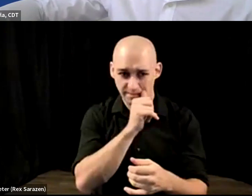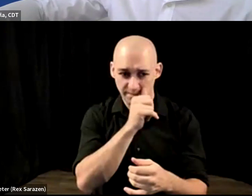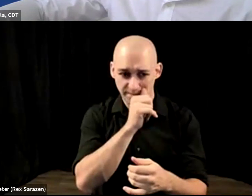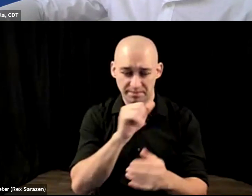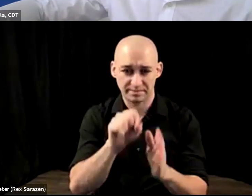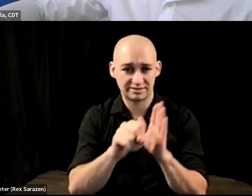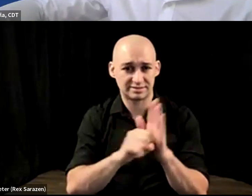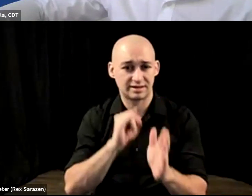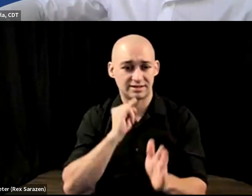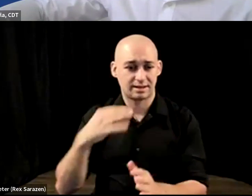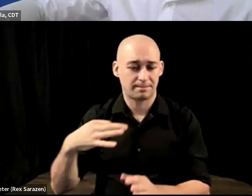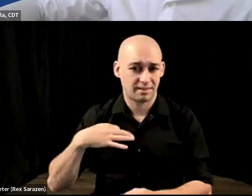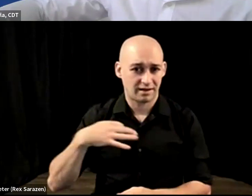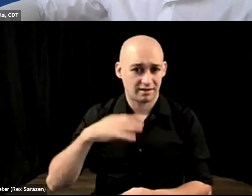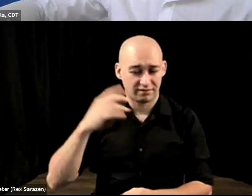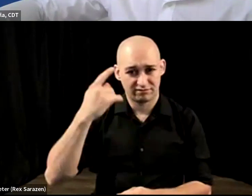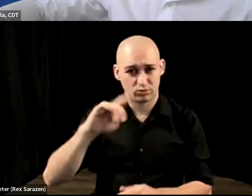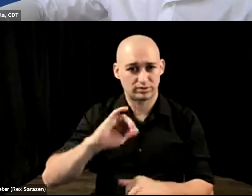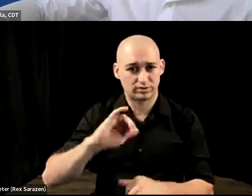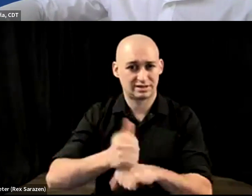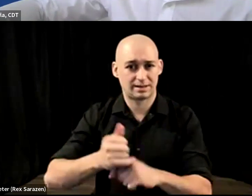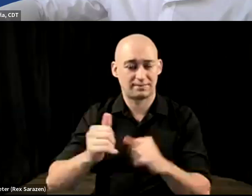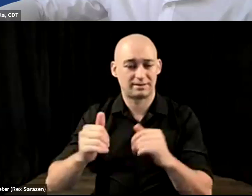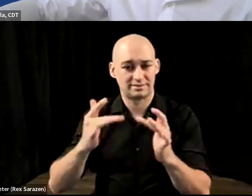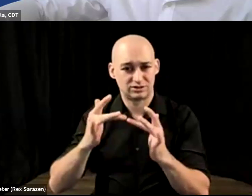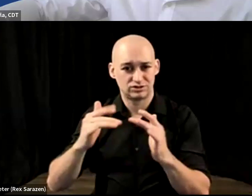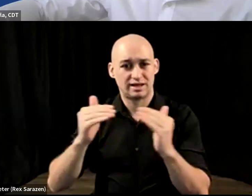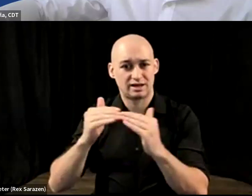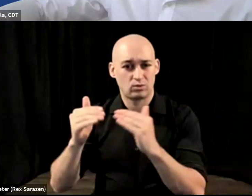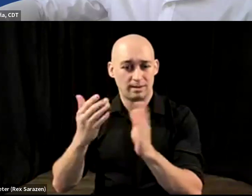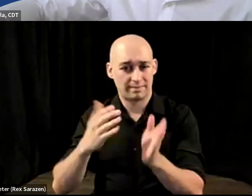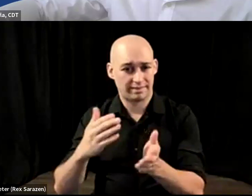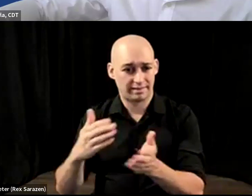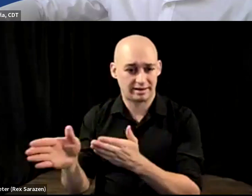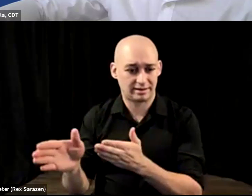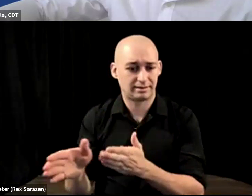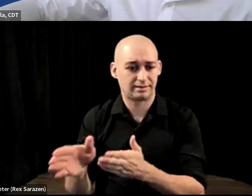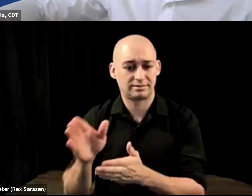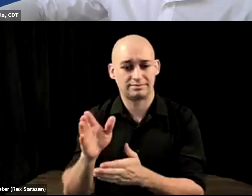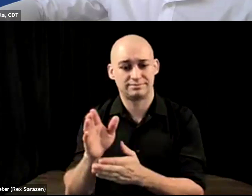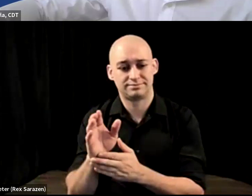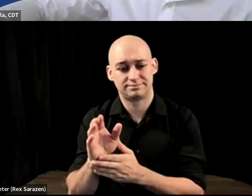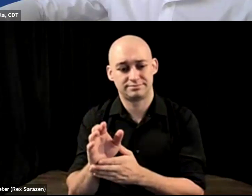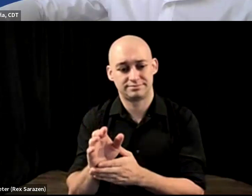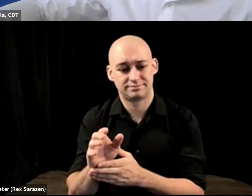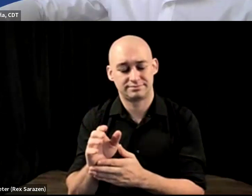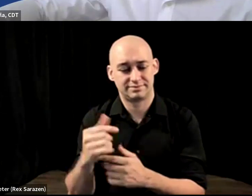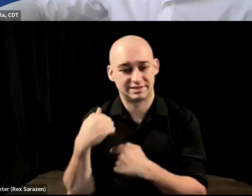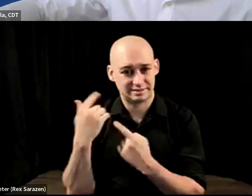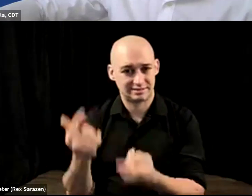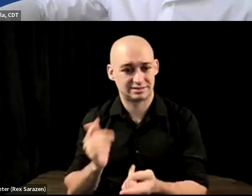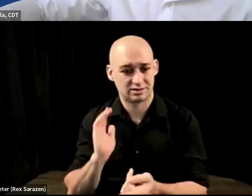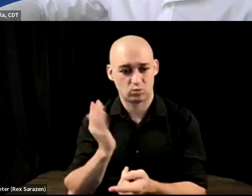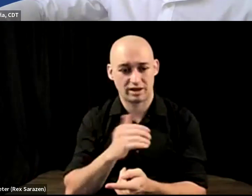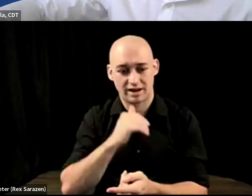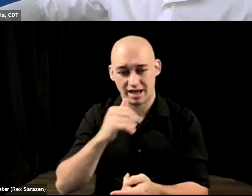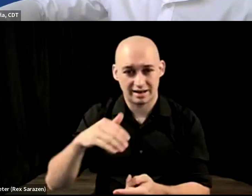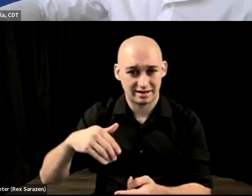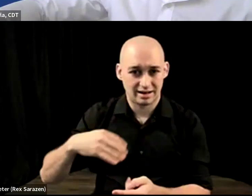and will receive to implement the Digital Equity Plan. Since we have not yet applied for the grant